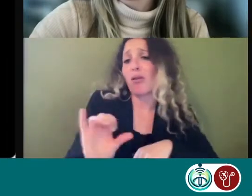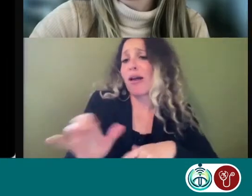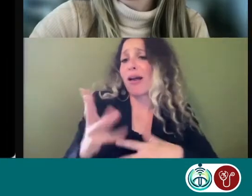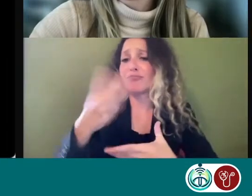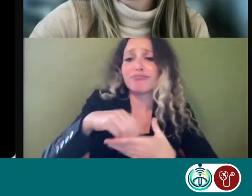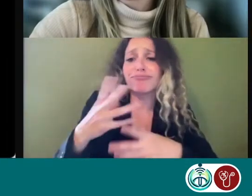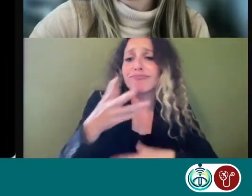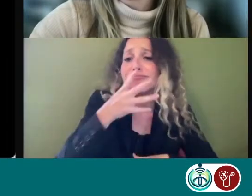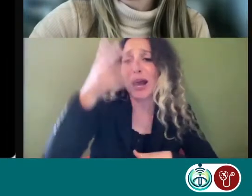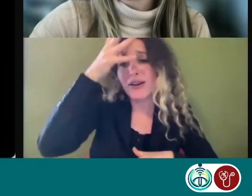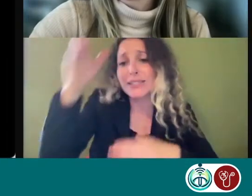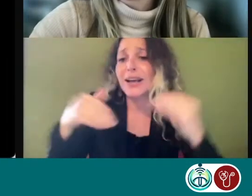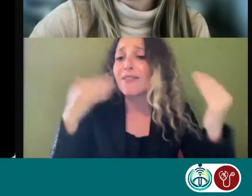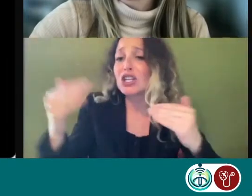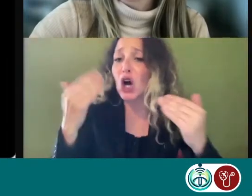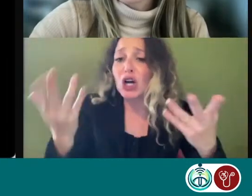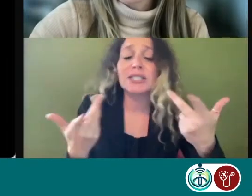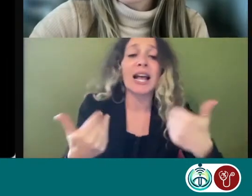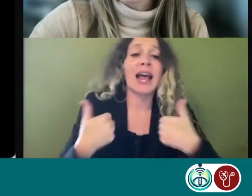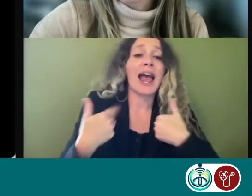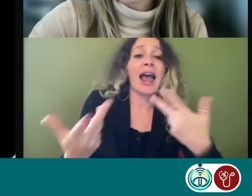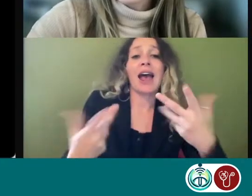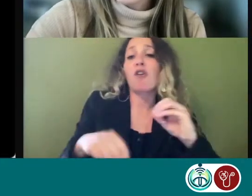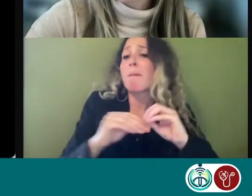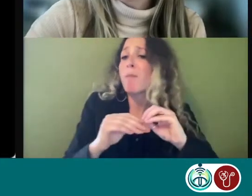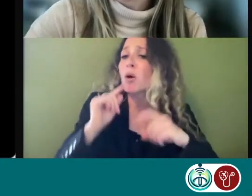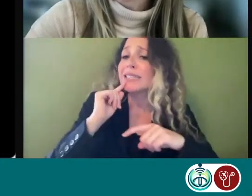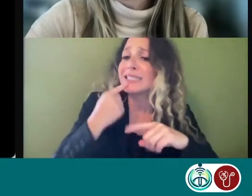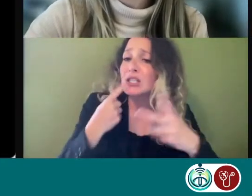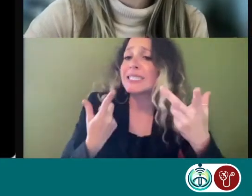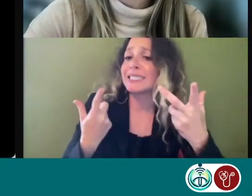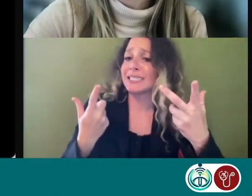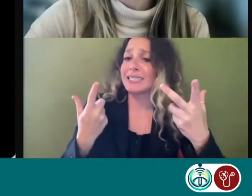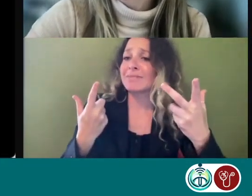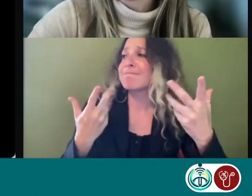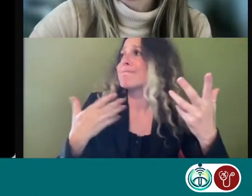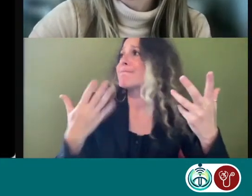adults who had more significant behavioral challenges, said that it was easier to get